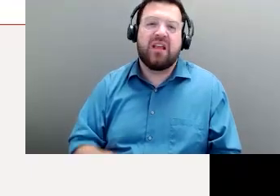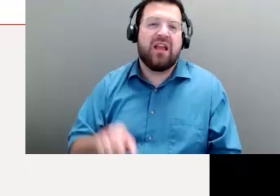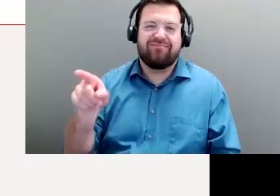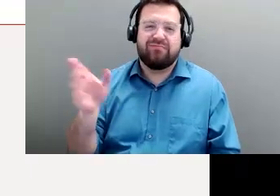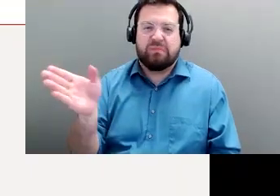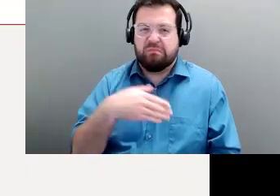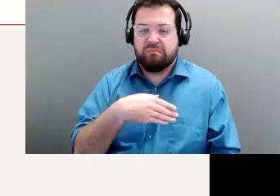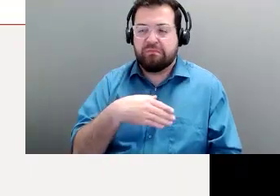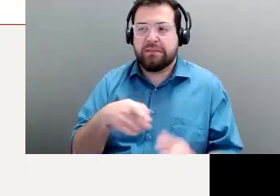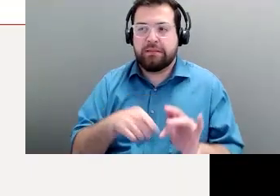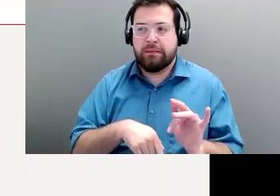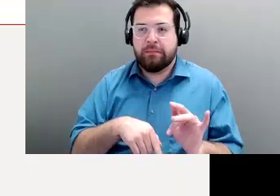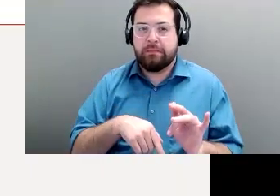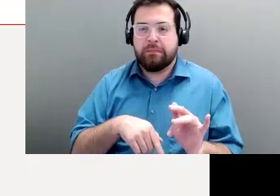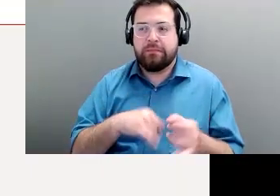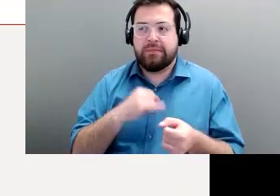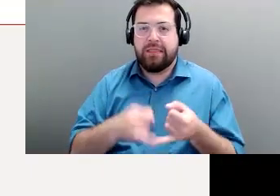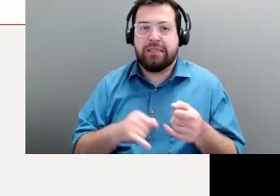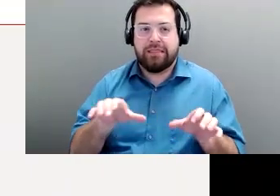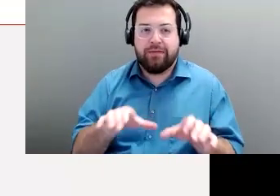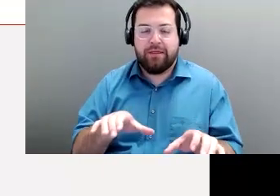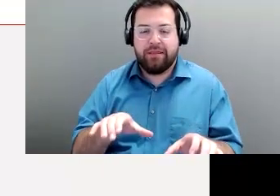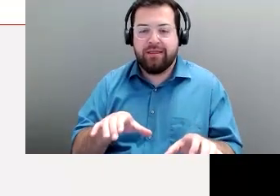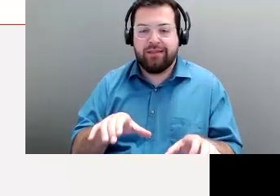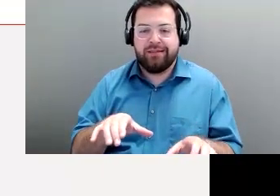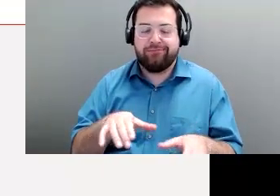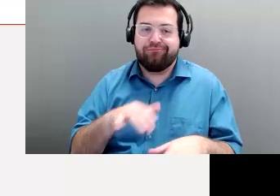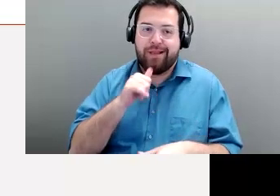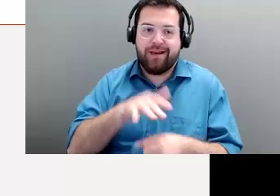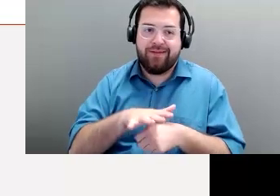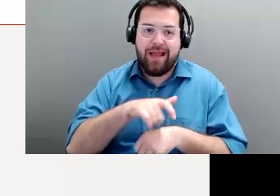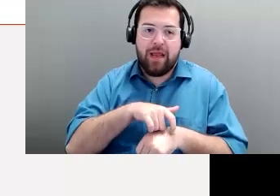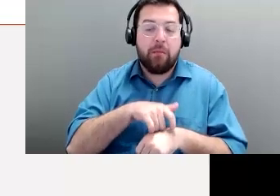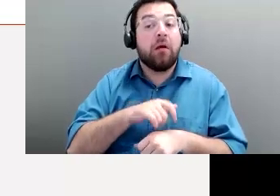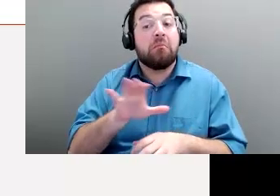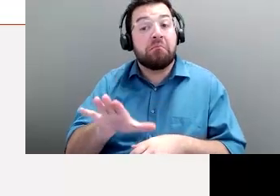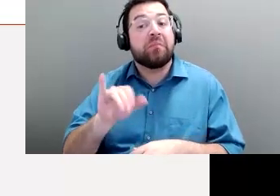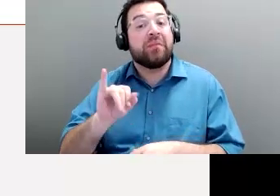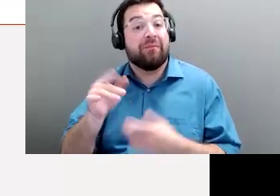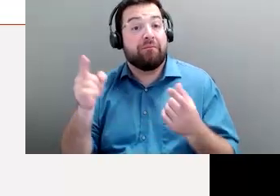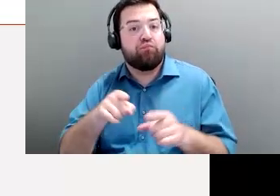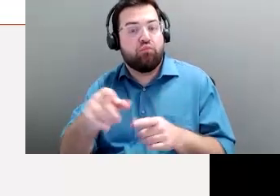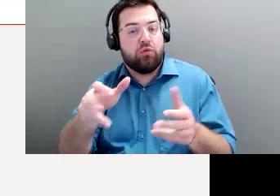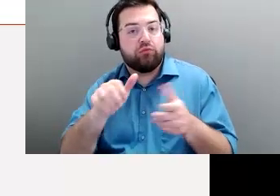the last activity because we just don't have time. But if you wanted to practice yourself,